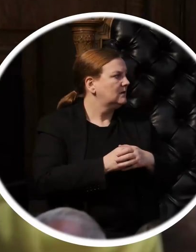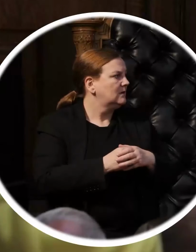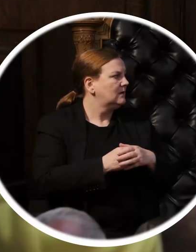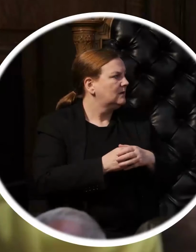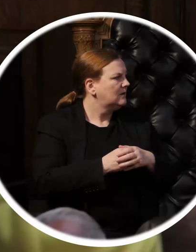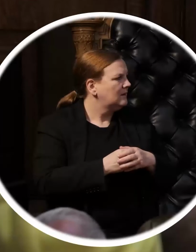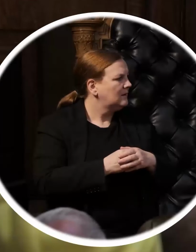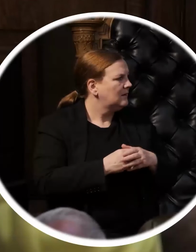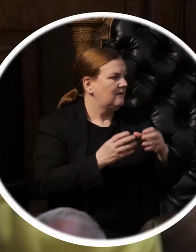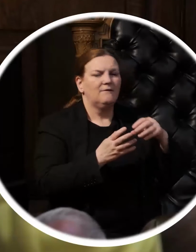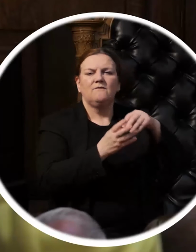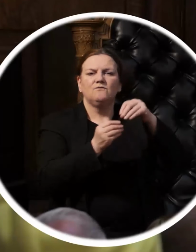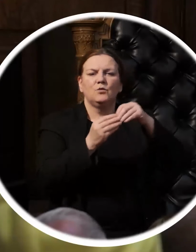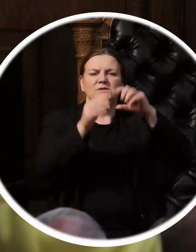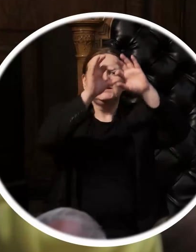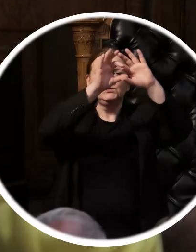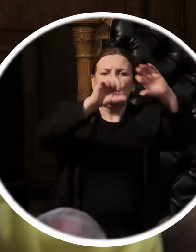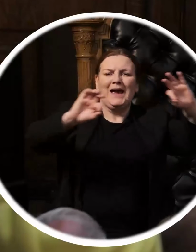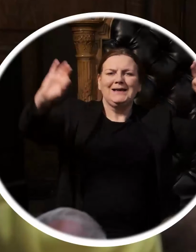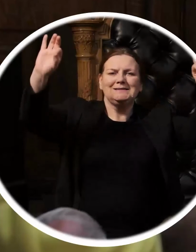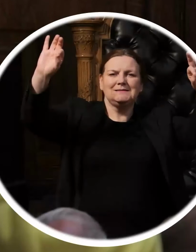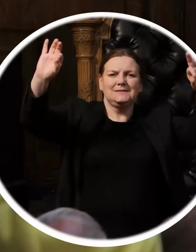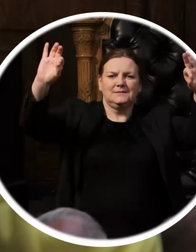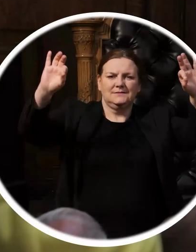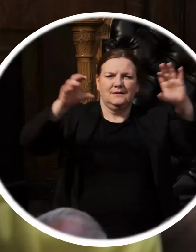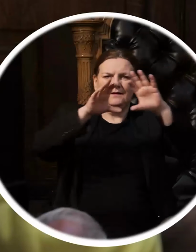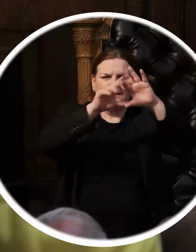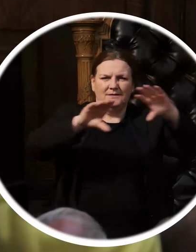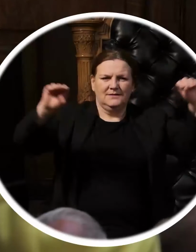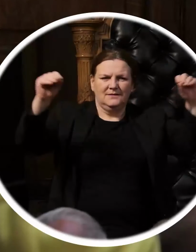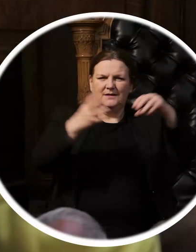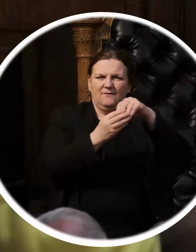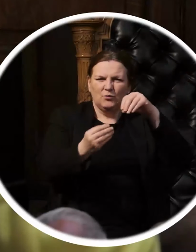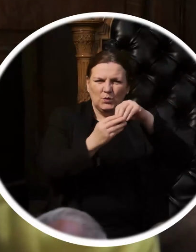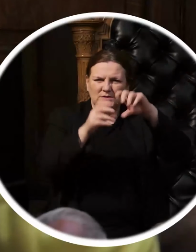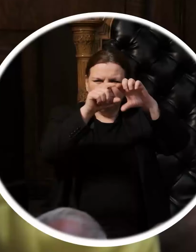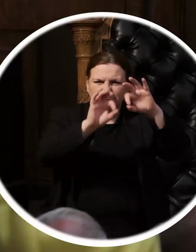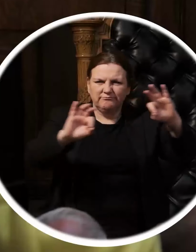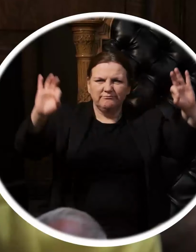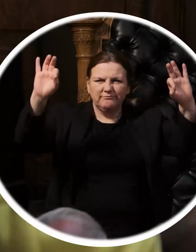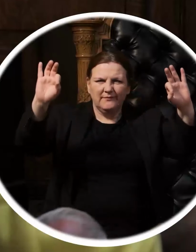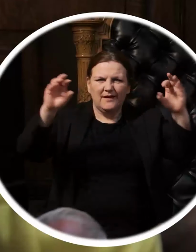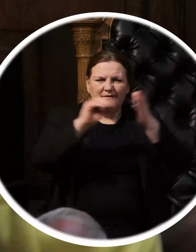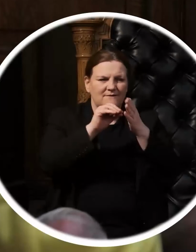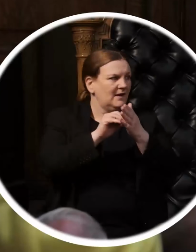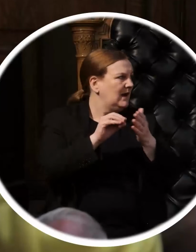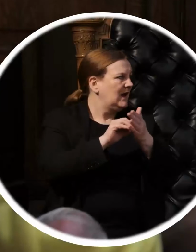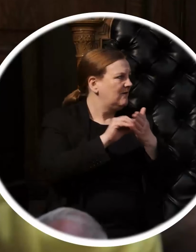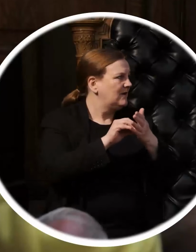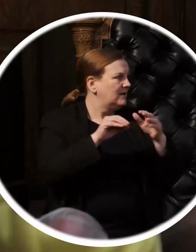Has it gone these swags of cornucopia of of fruit and these pediments carved